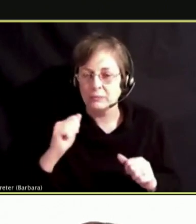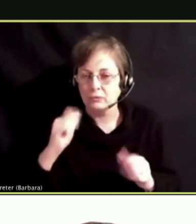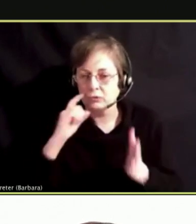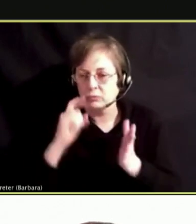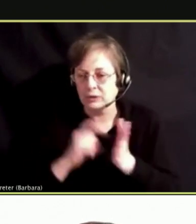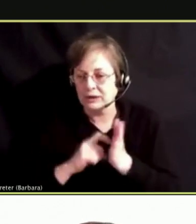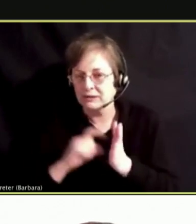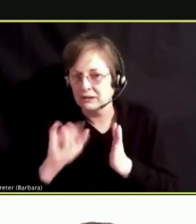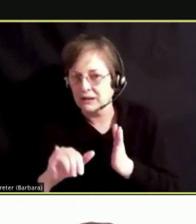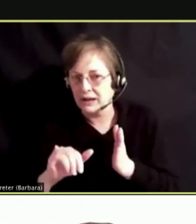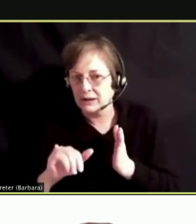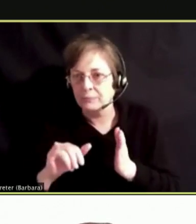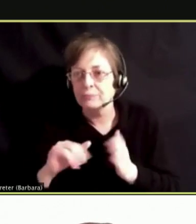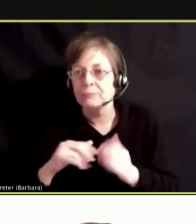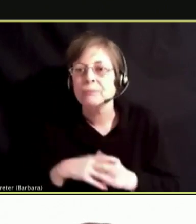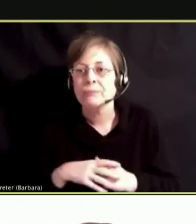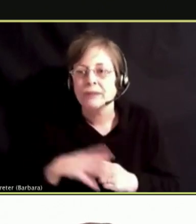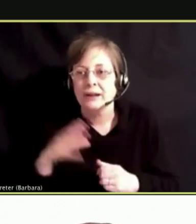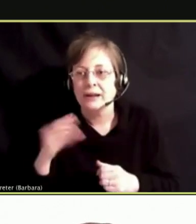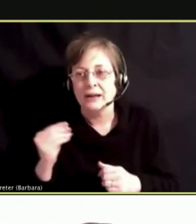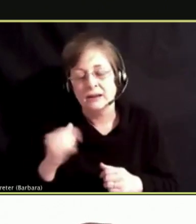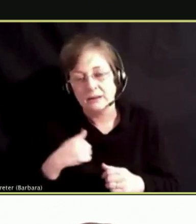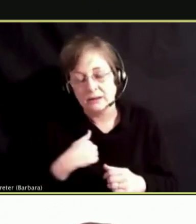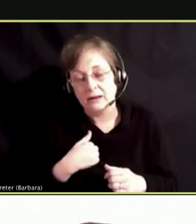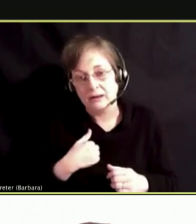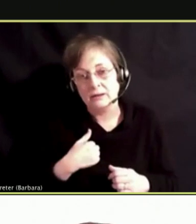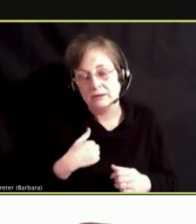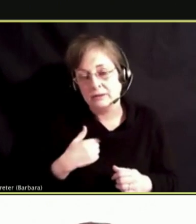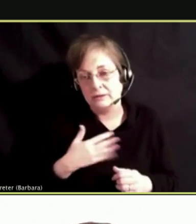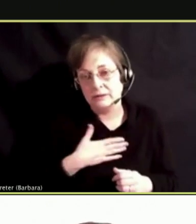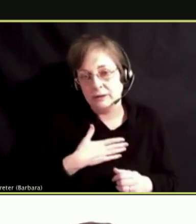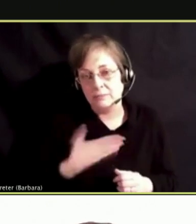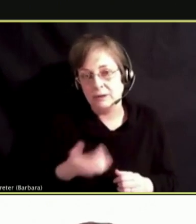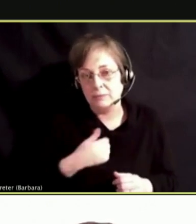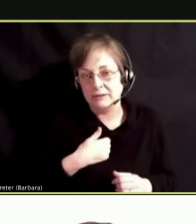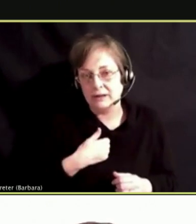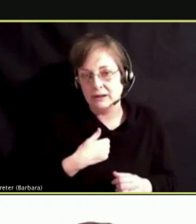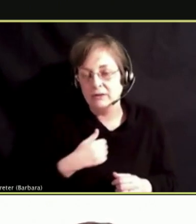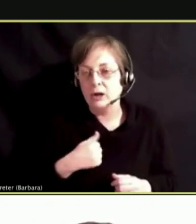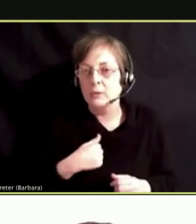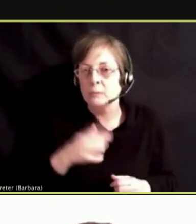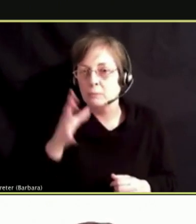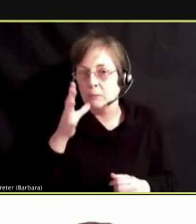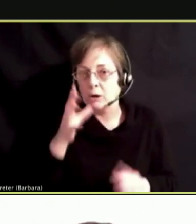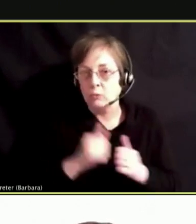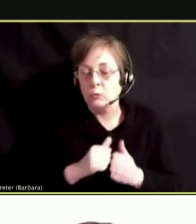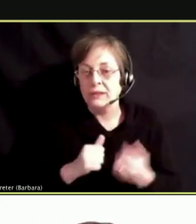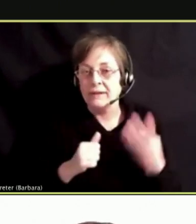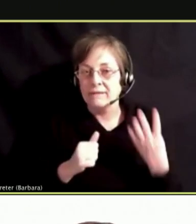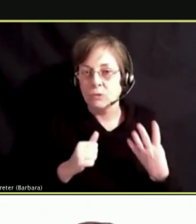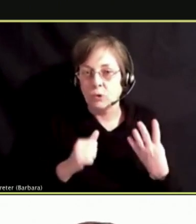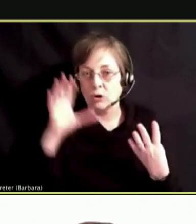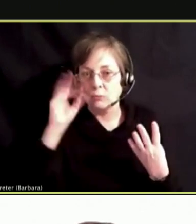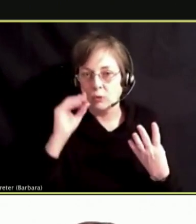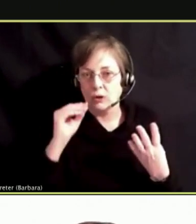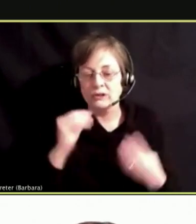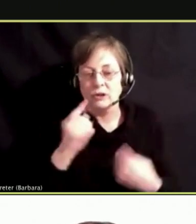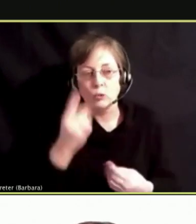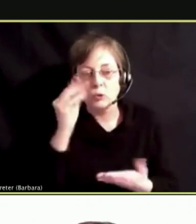AND WILL SHARE I AM A MOM WITH FOUR BOYS AND ONE OF MY SONS CAME AND SAID WHAT IS THIS